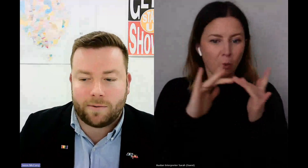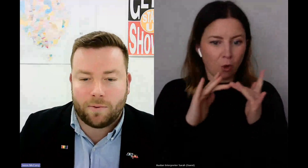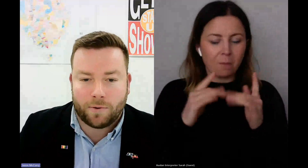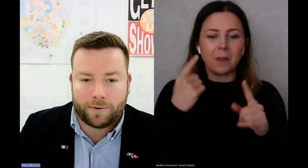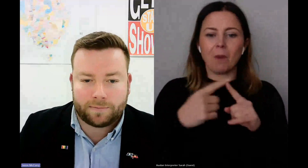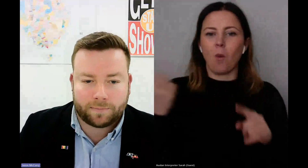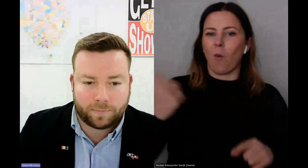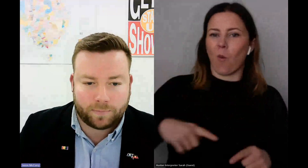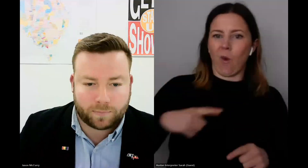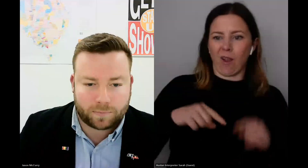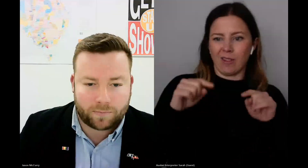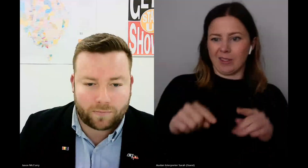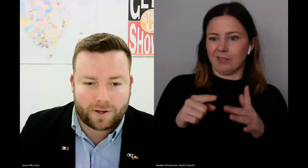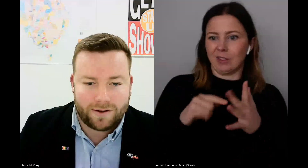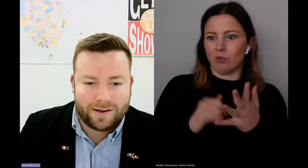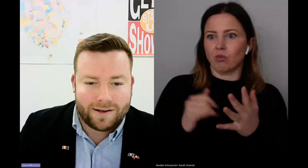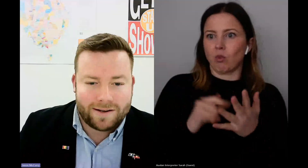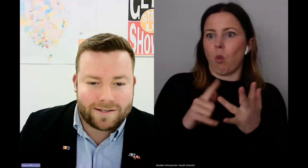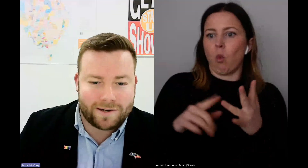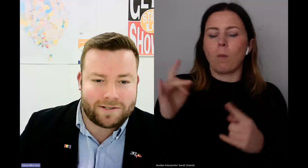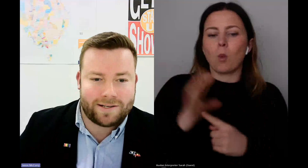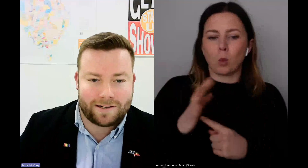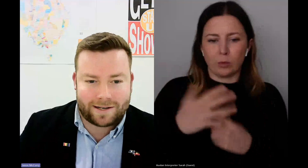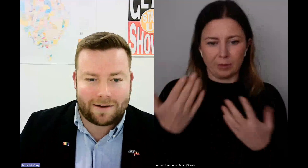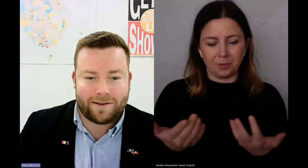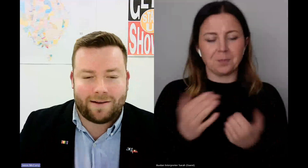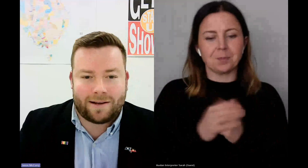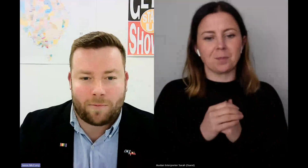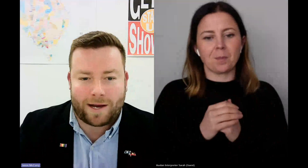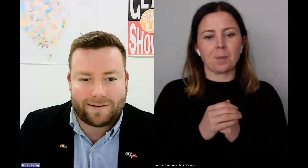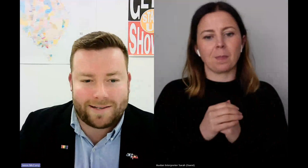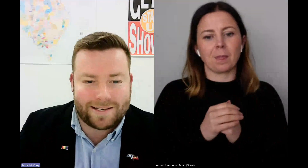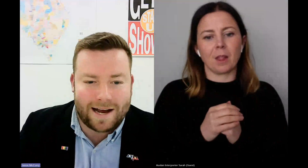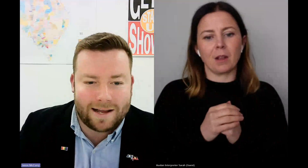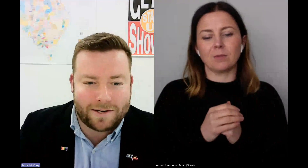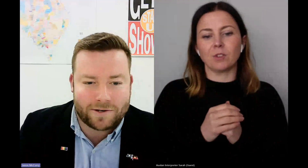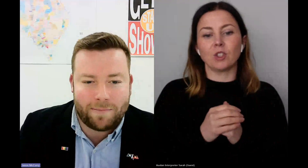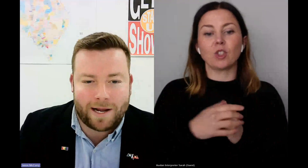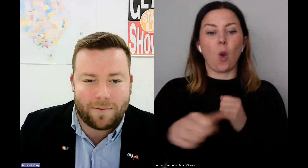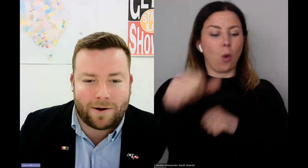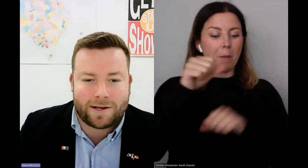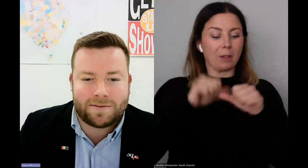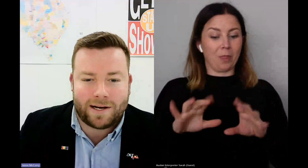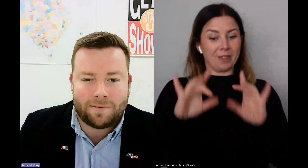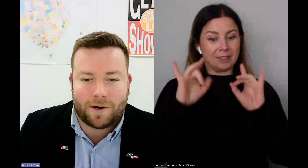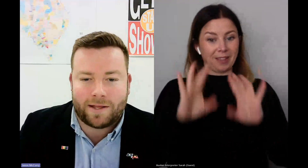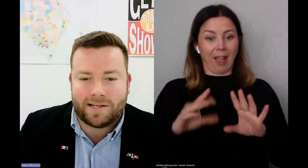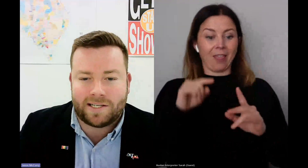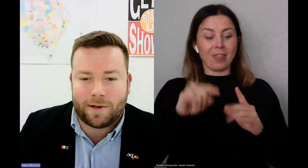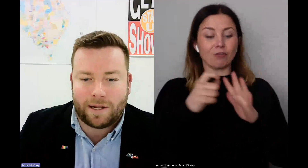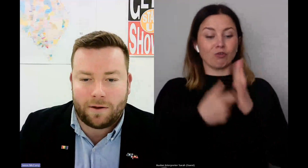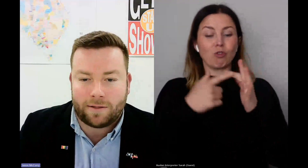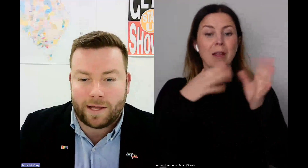so important. So just to go back to the start the DREAM Network is funded by the Disability Youth